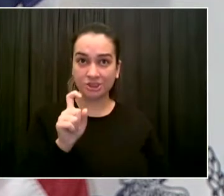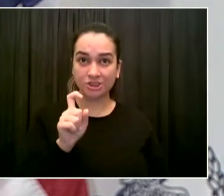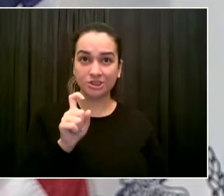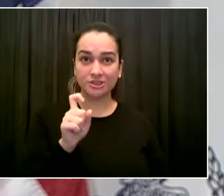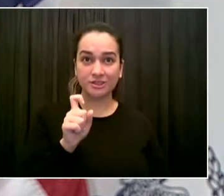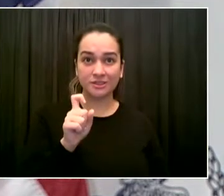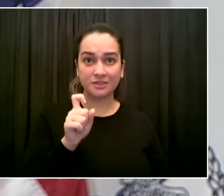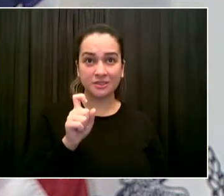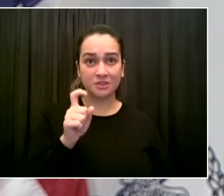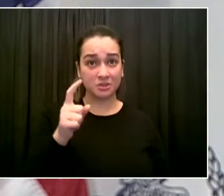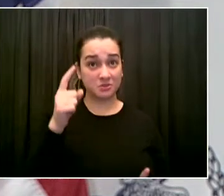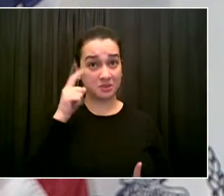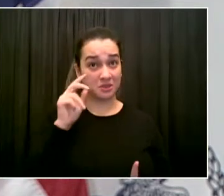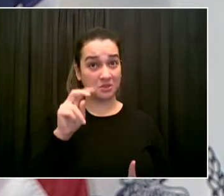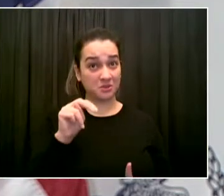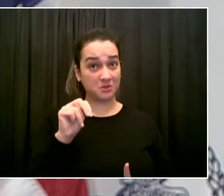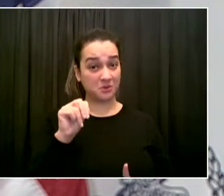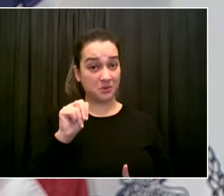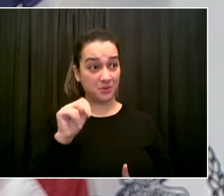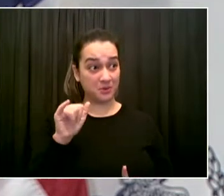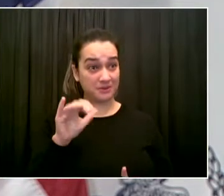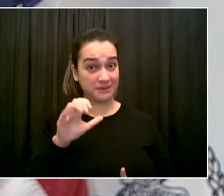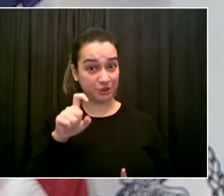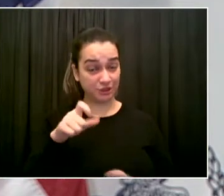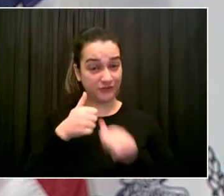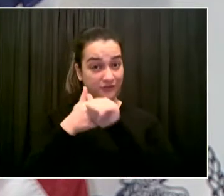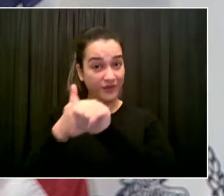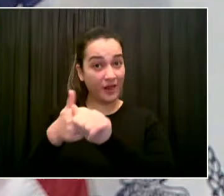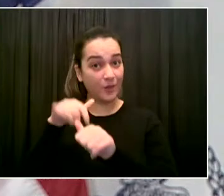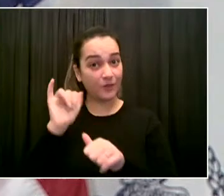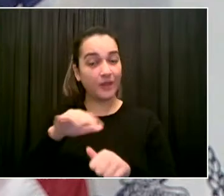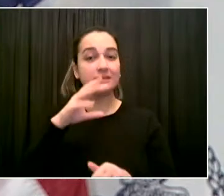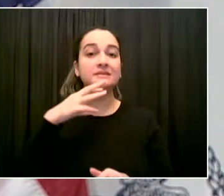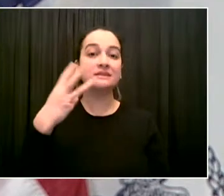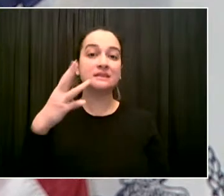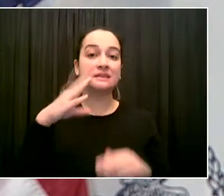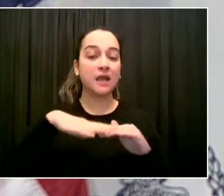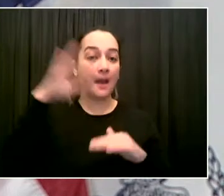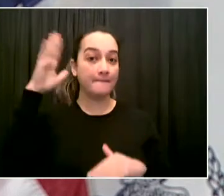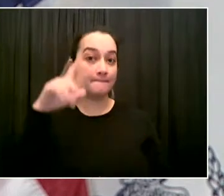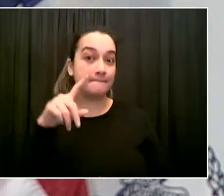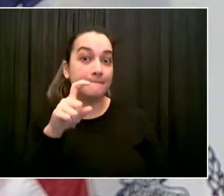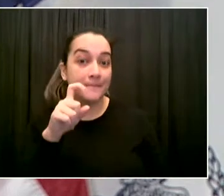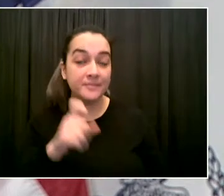NOT ON THE EXXACT DATE BUT SOMEWHERE AROUND THEN? OR BASASED ONON OUR CURRENT SUPPLY IS NOT